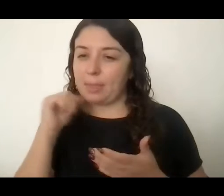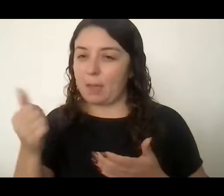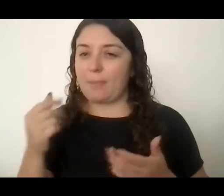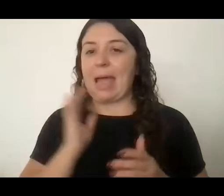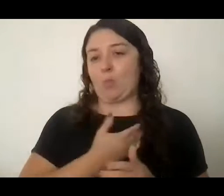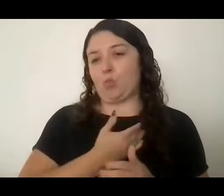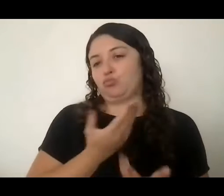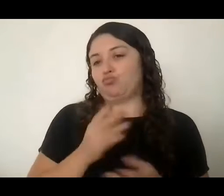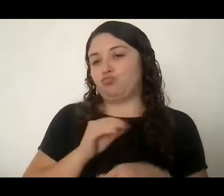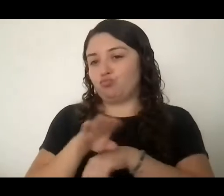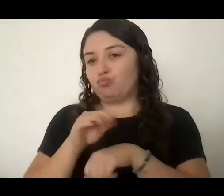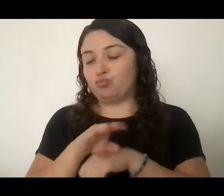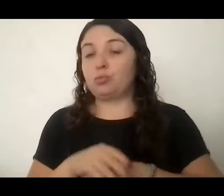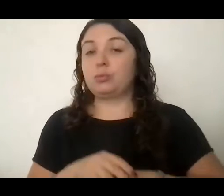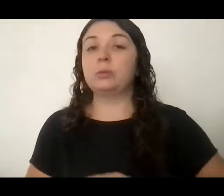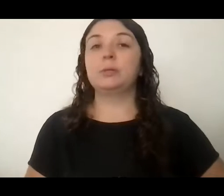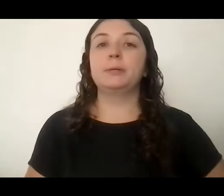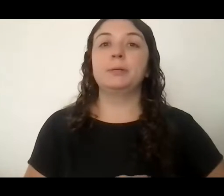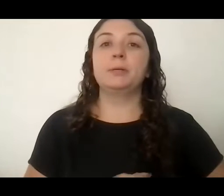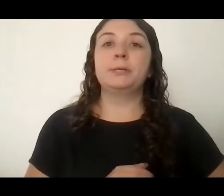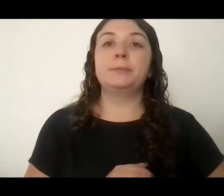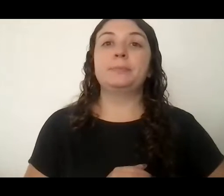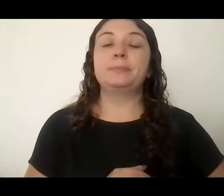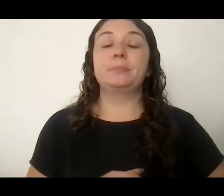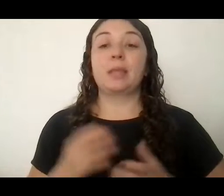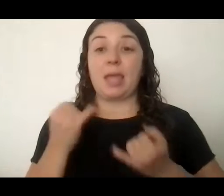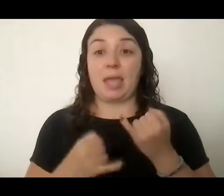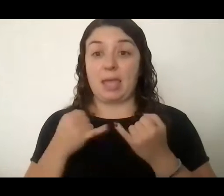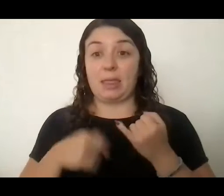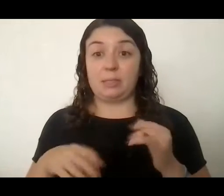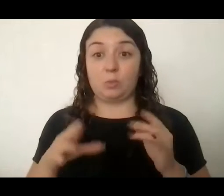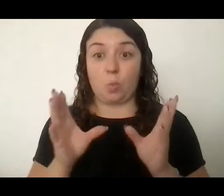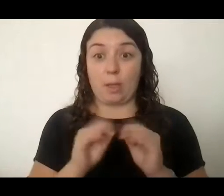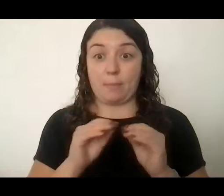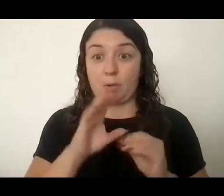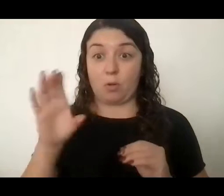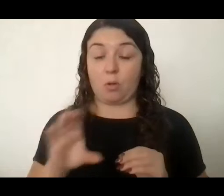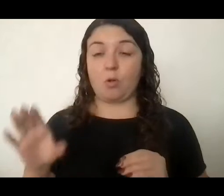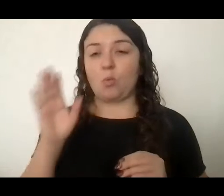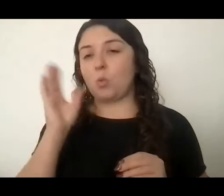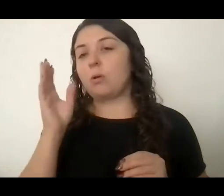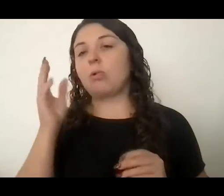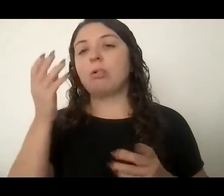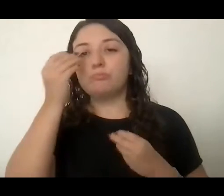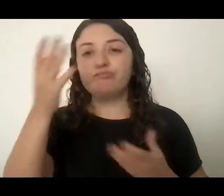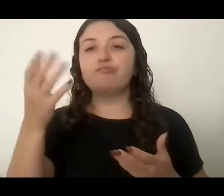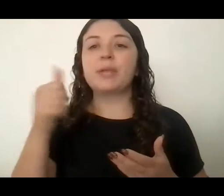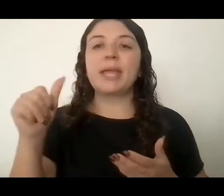At the end of the webinar, we are going to share information with you about upcoming events,